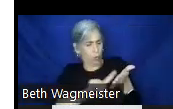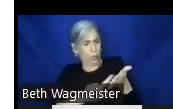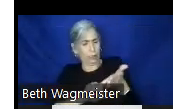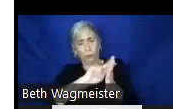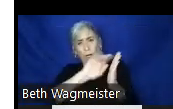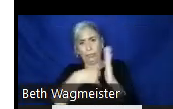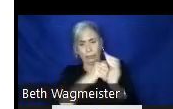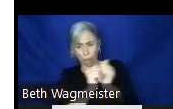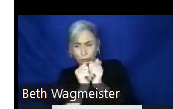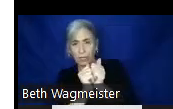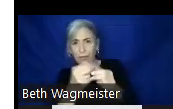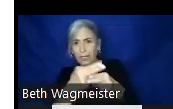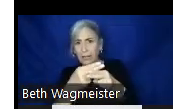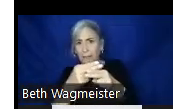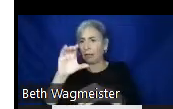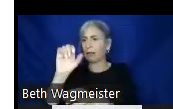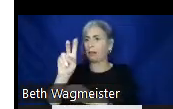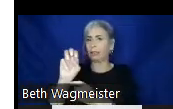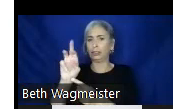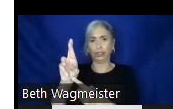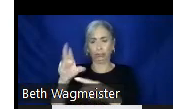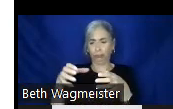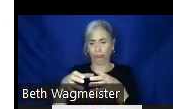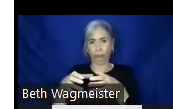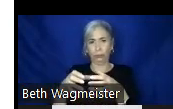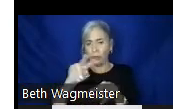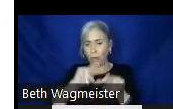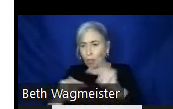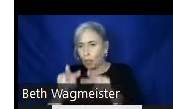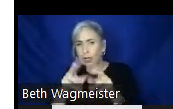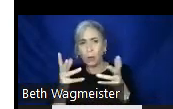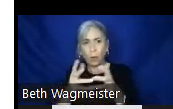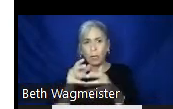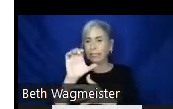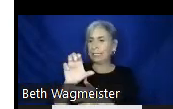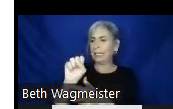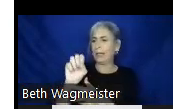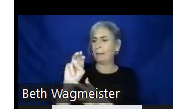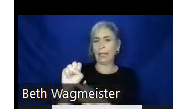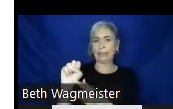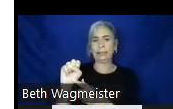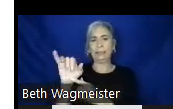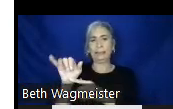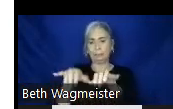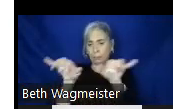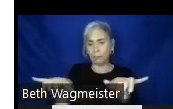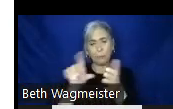ago called cluster, where we looked into what the CMS or publishing systems can do to help the